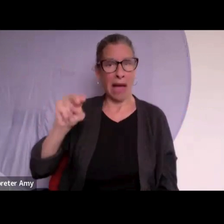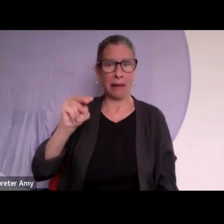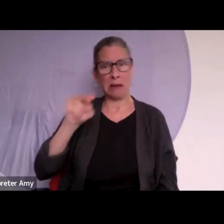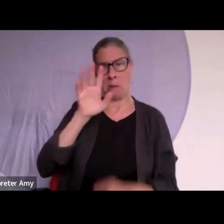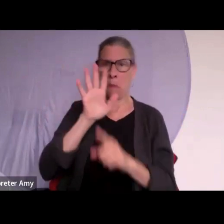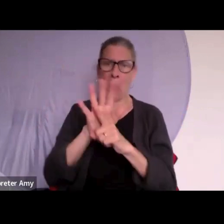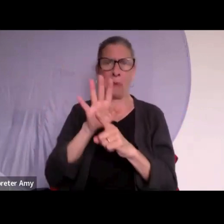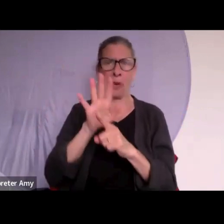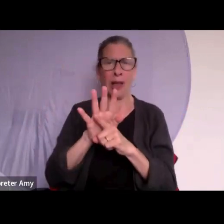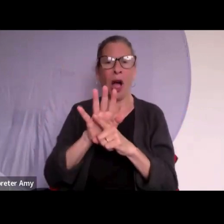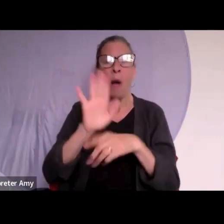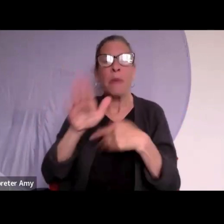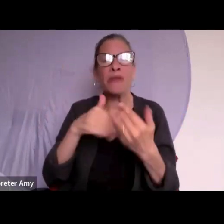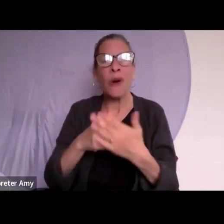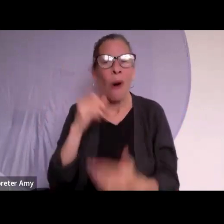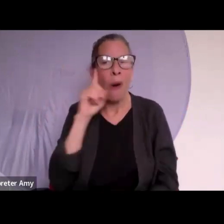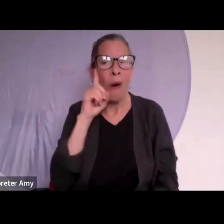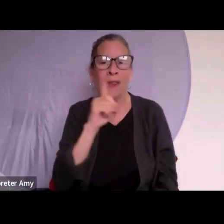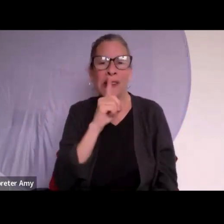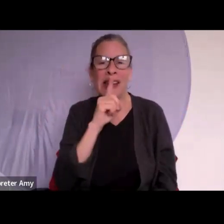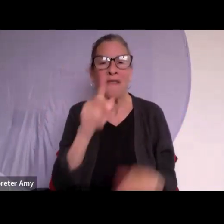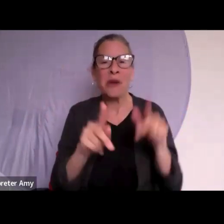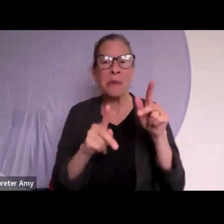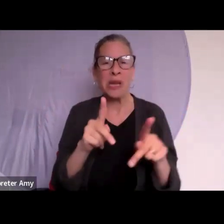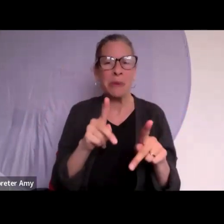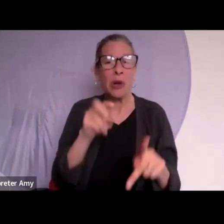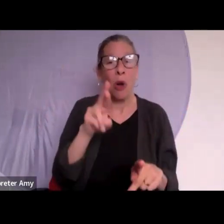for every person with a disability, there needs to be